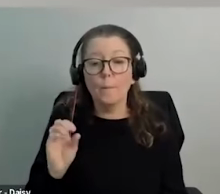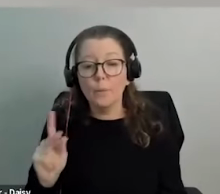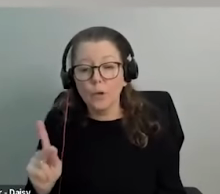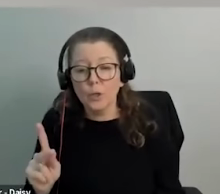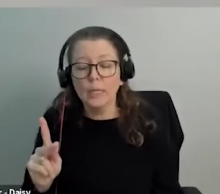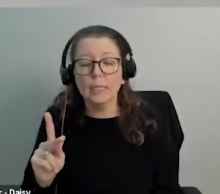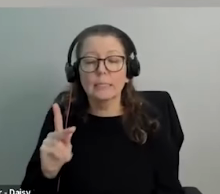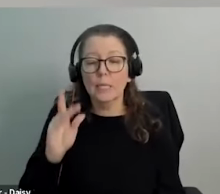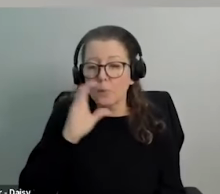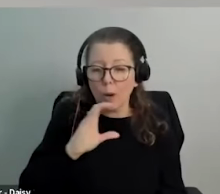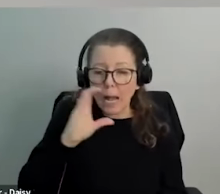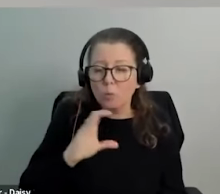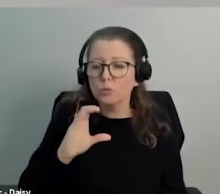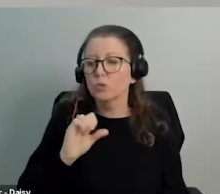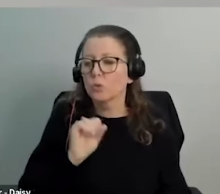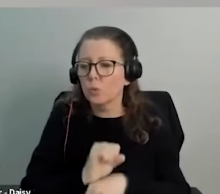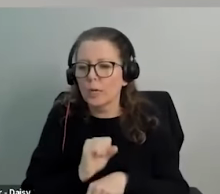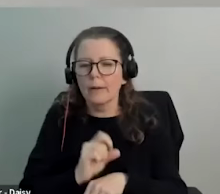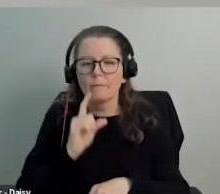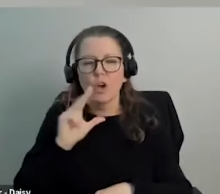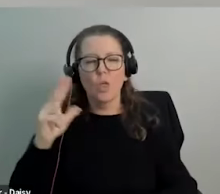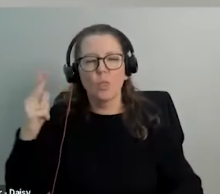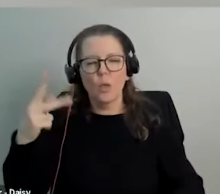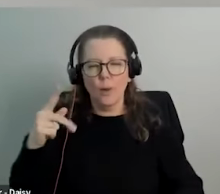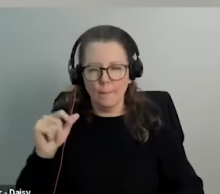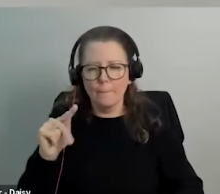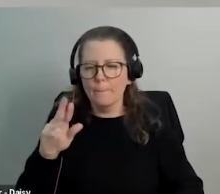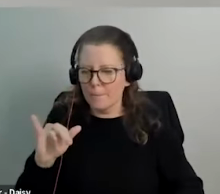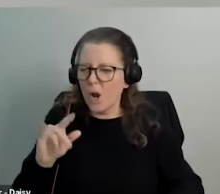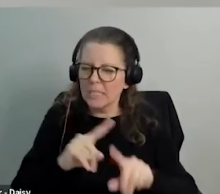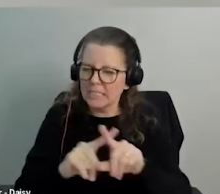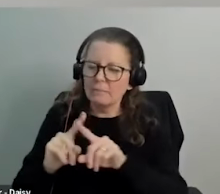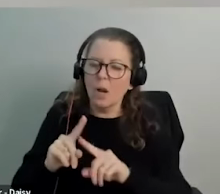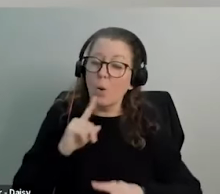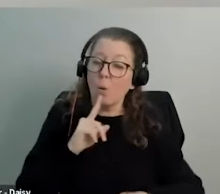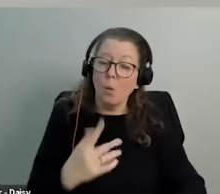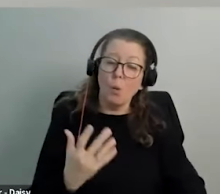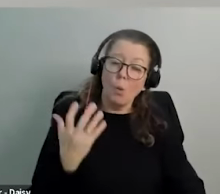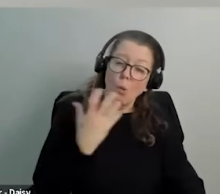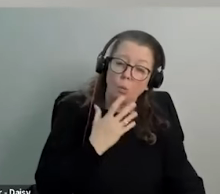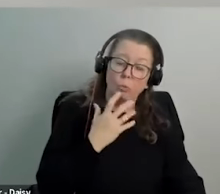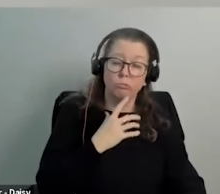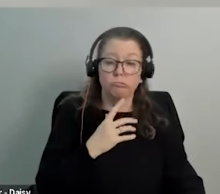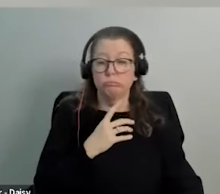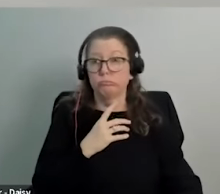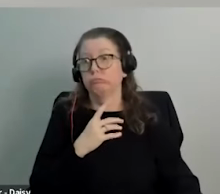with all the third-party assistive technologies. And it took a long time. We started from a place